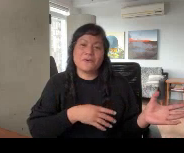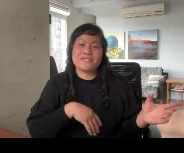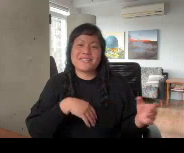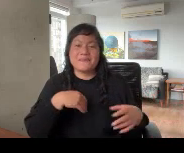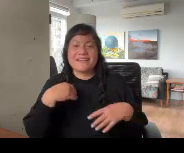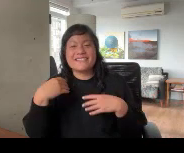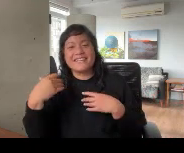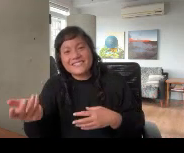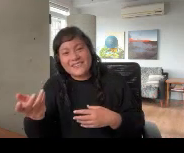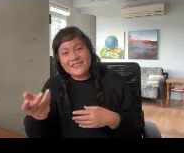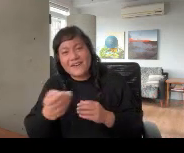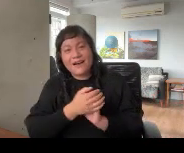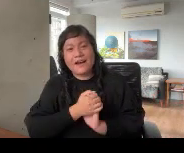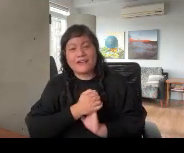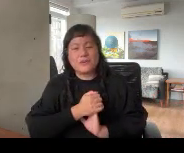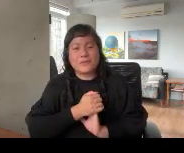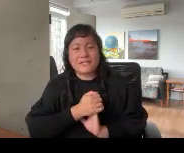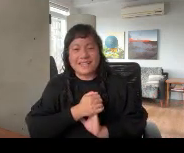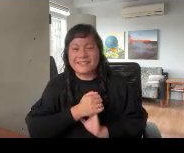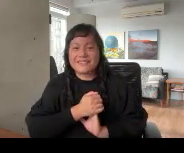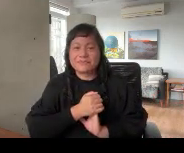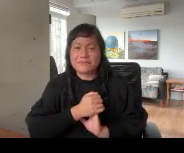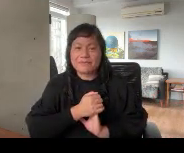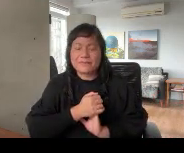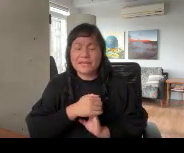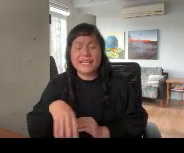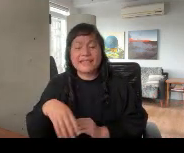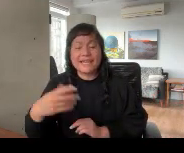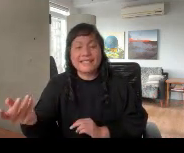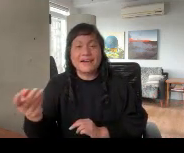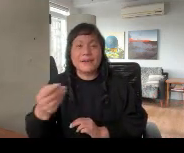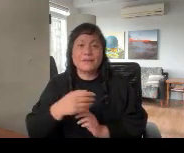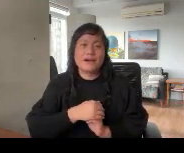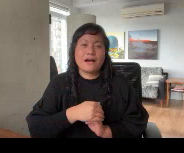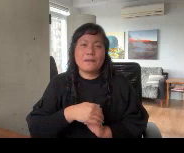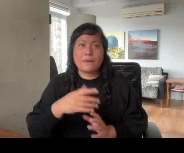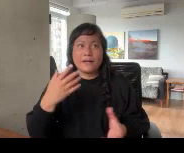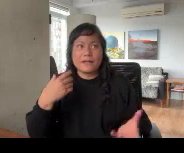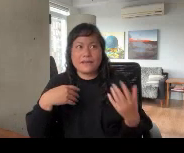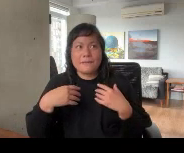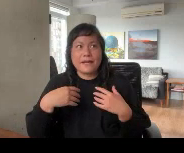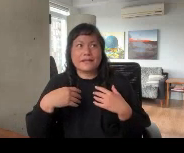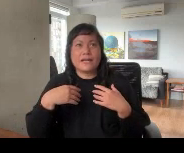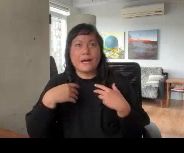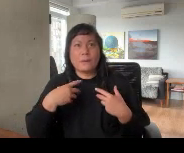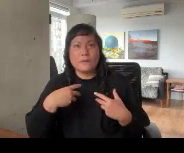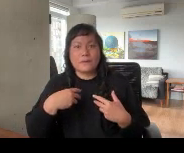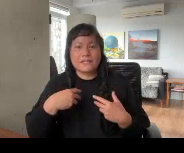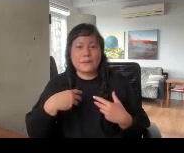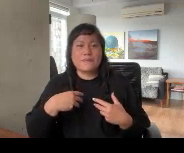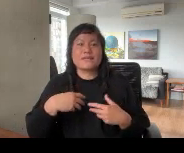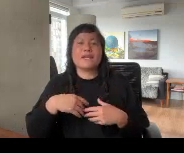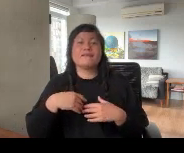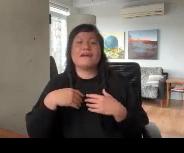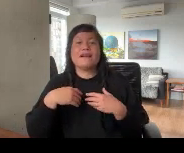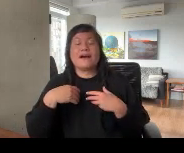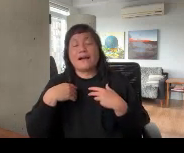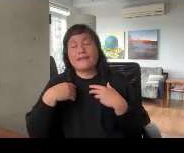homegrown CMS into Drupal 6. At that time when I think back to how we were building websites,